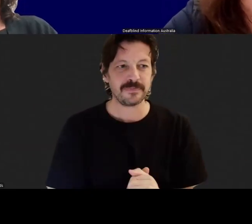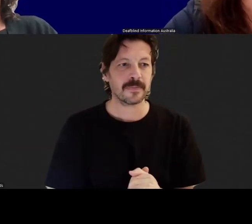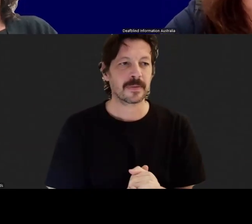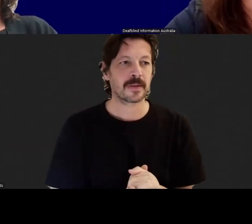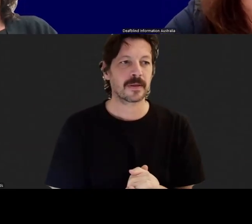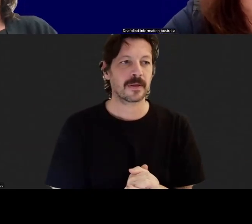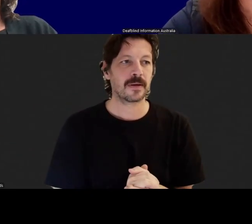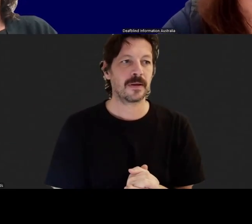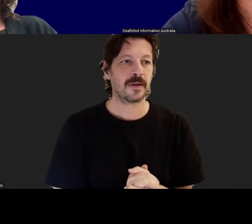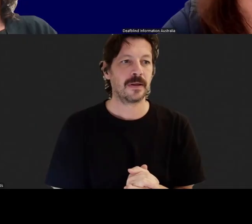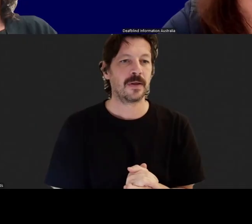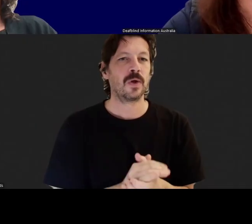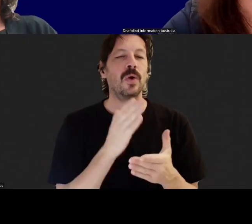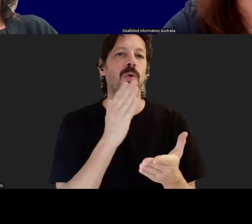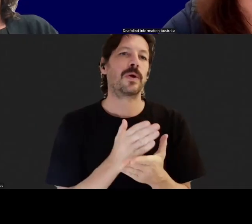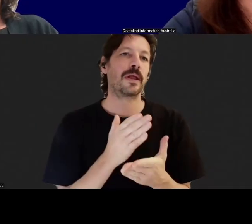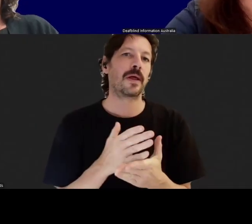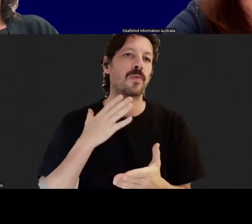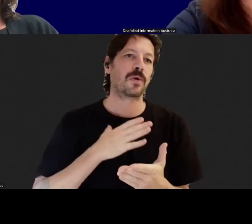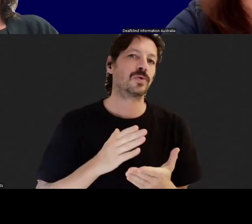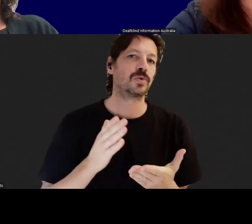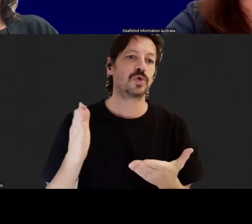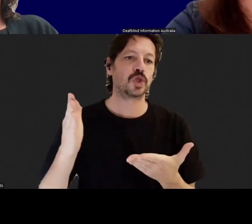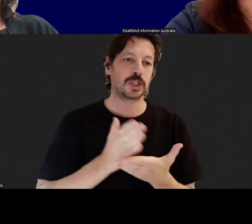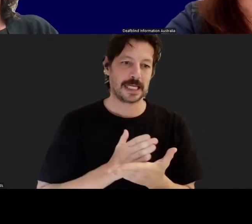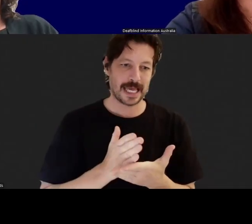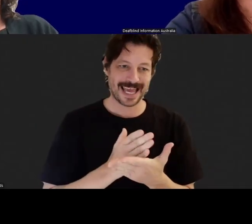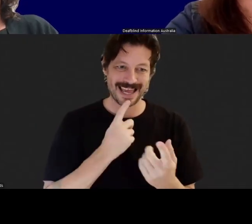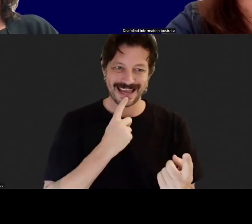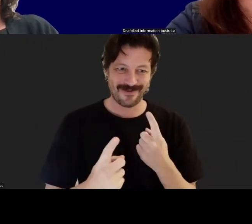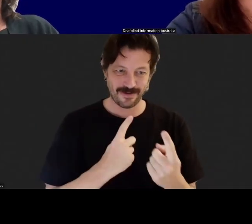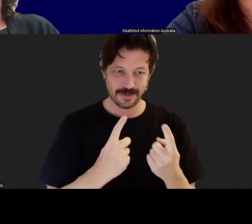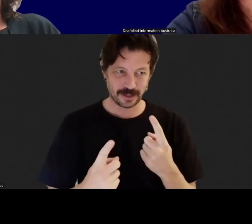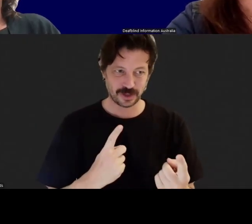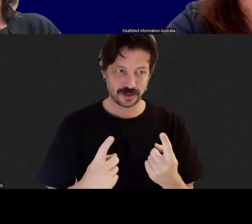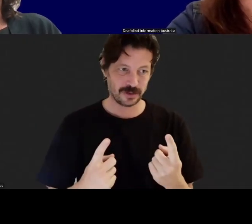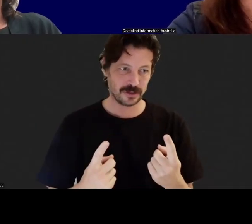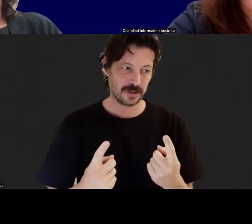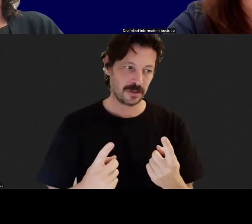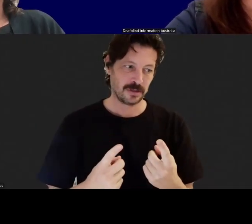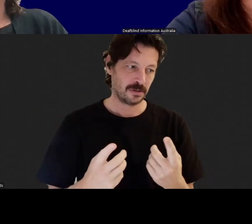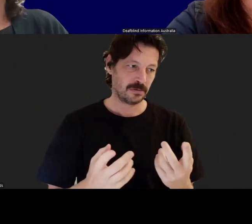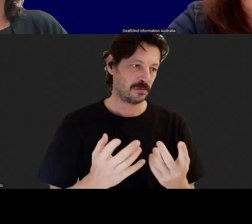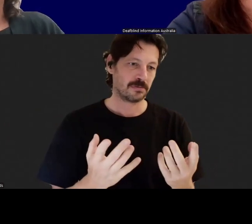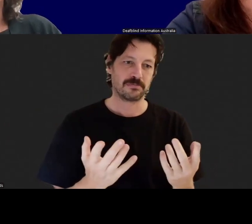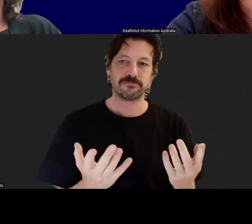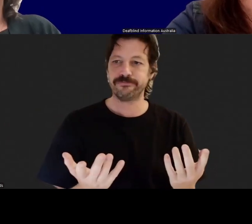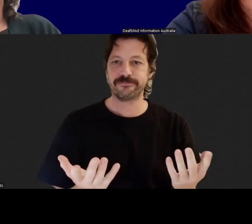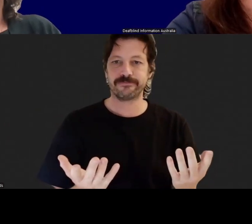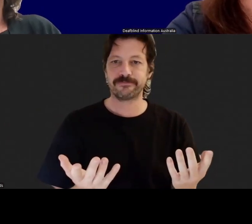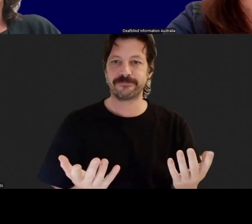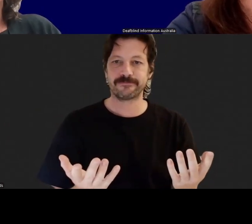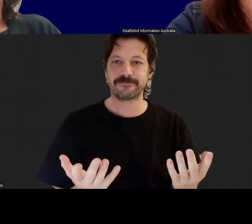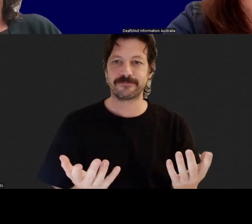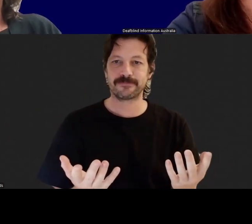to share information with your - you find someone who is really interested in learning